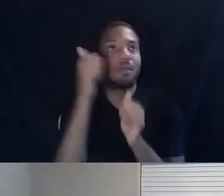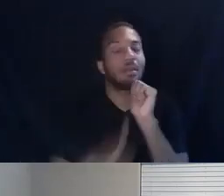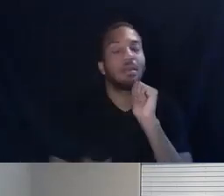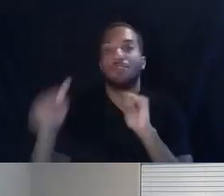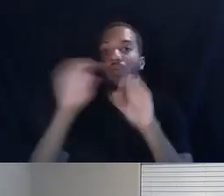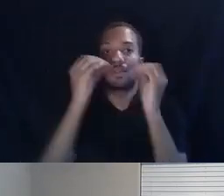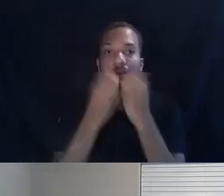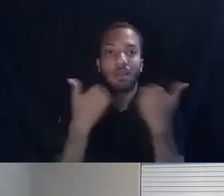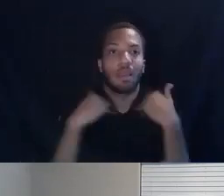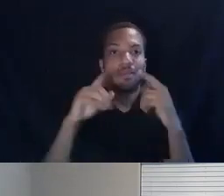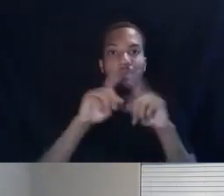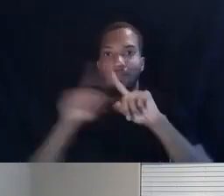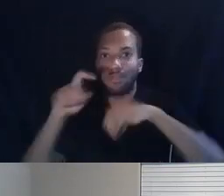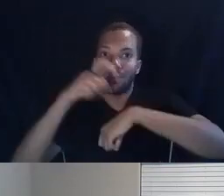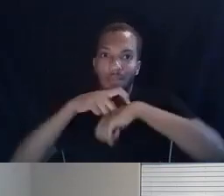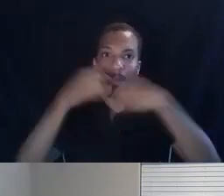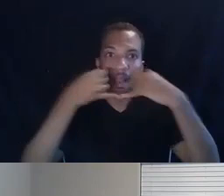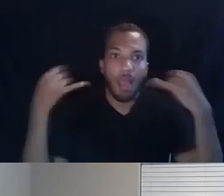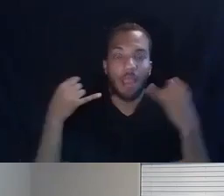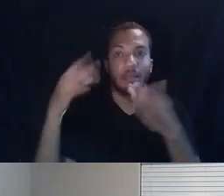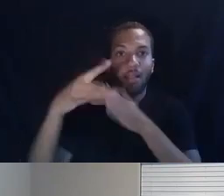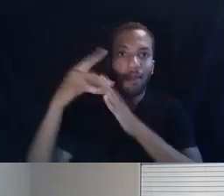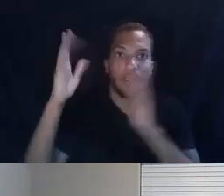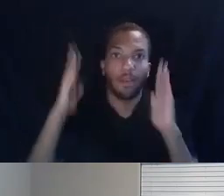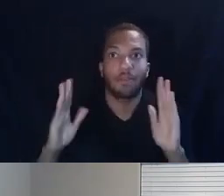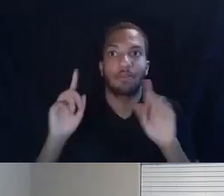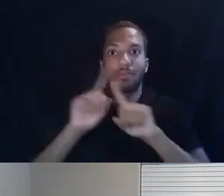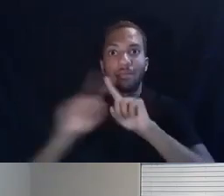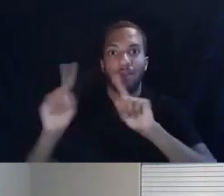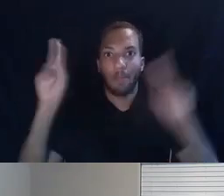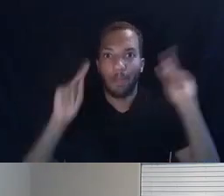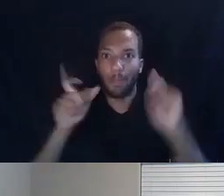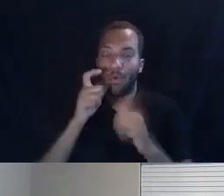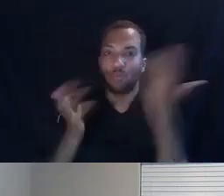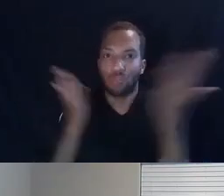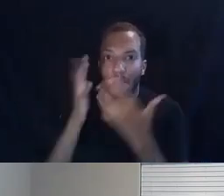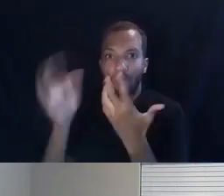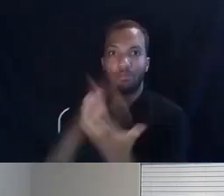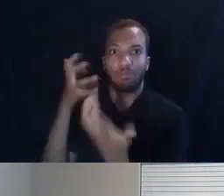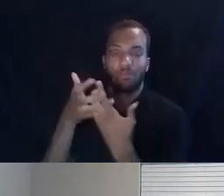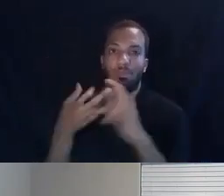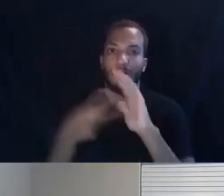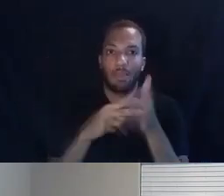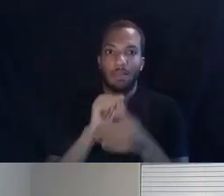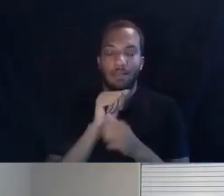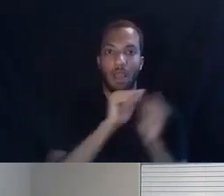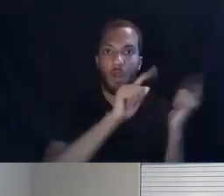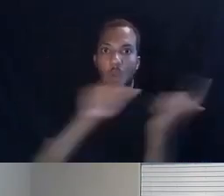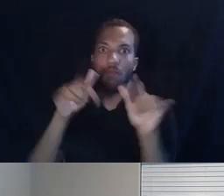different leaders in their organizations and different populations they serve and are accountable to. Some organizations are natural competitors